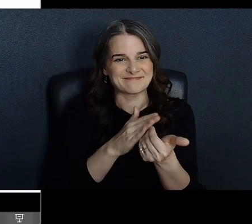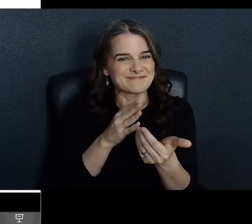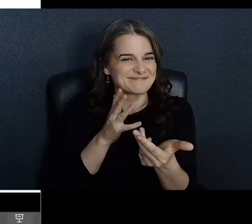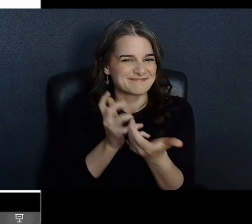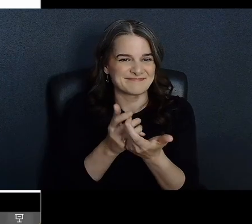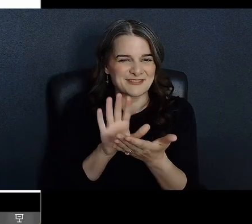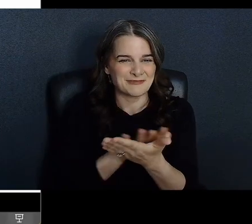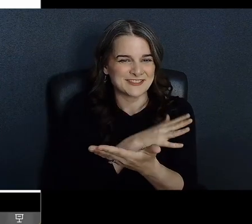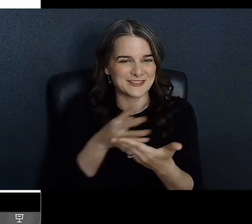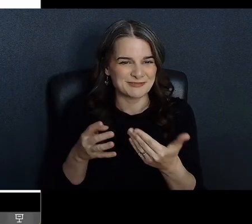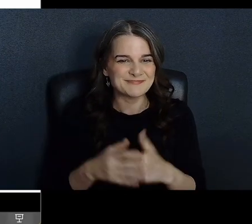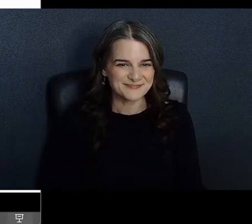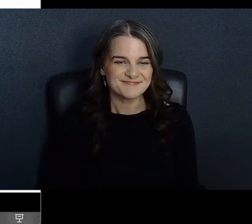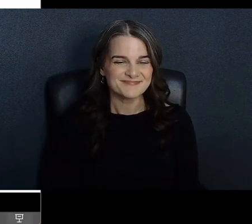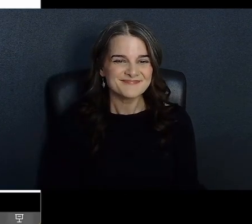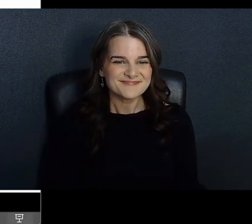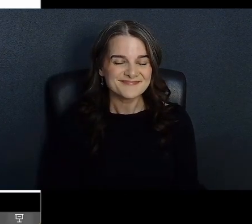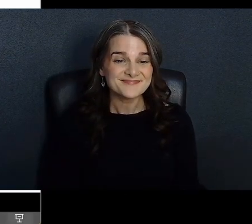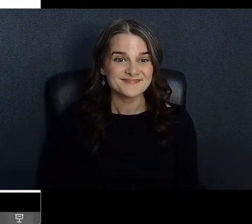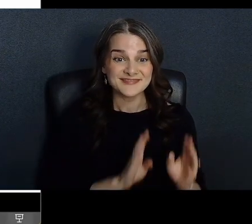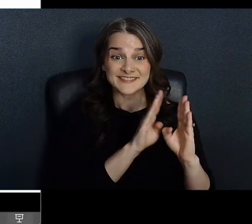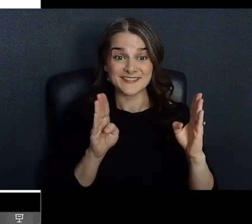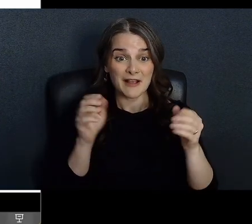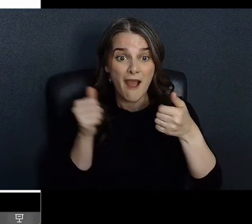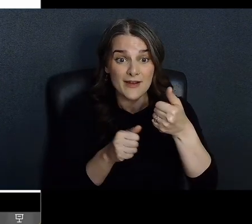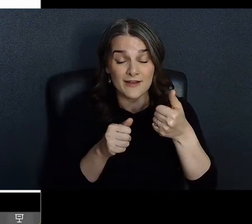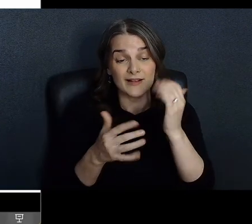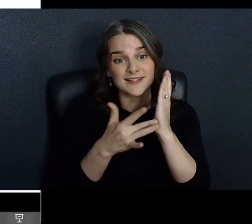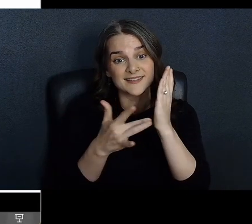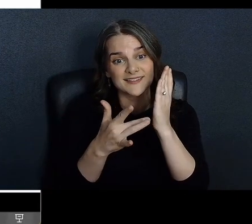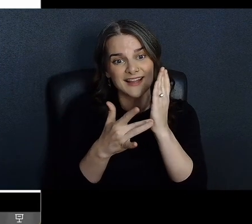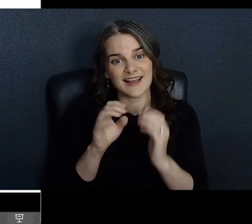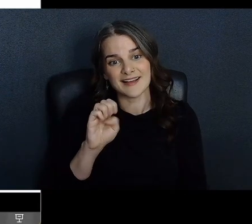So this series is part of the Tech Accelerator program. This is an affiliate--